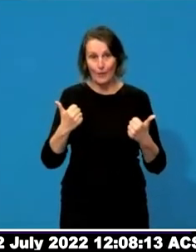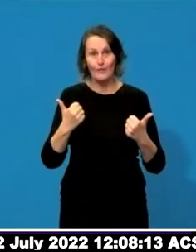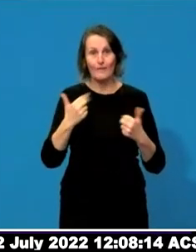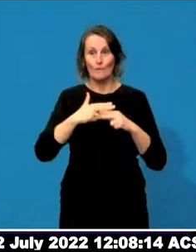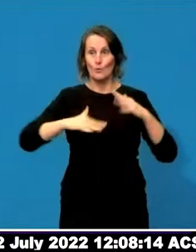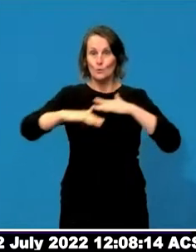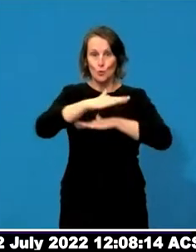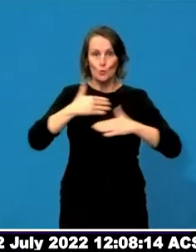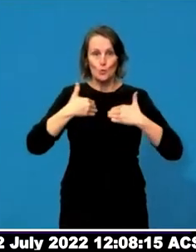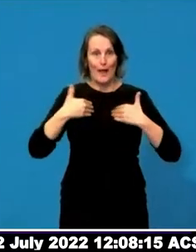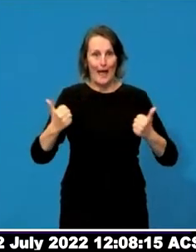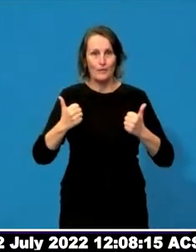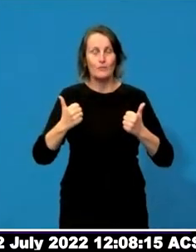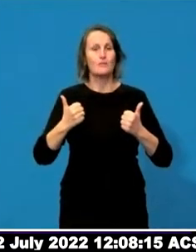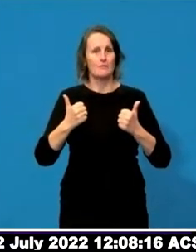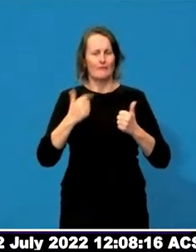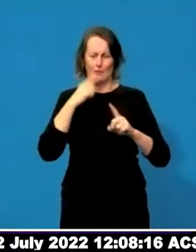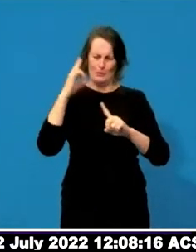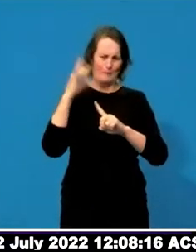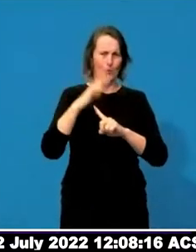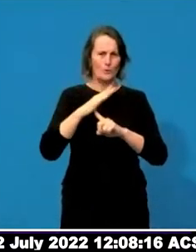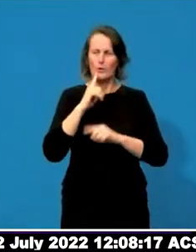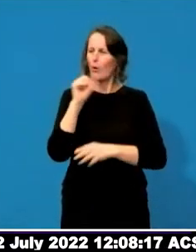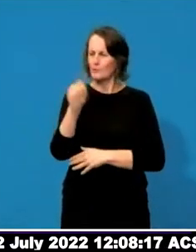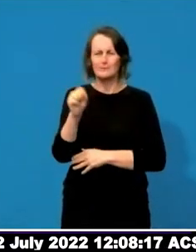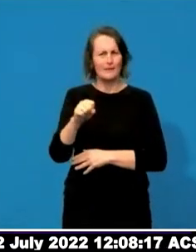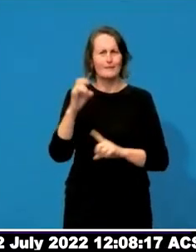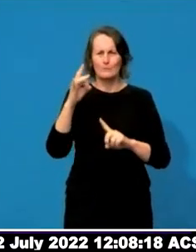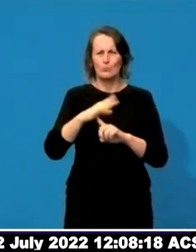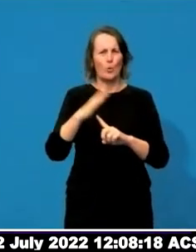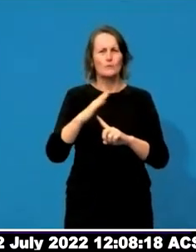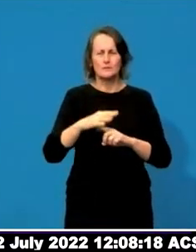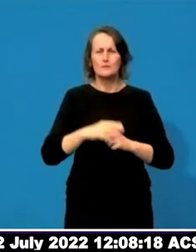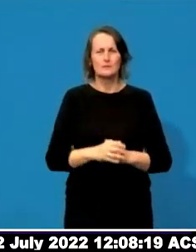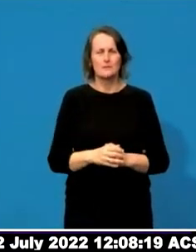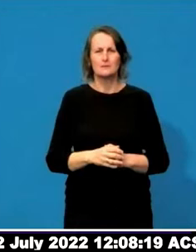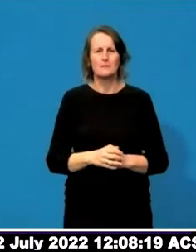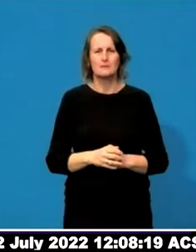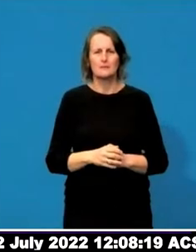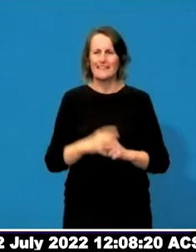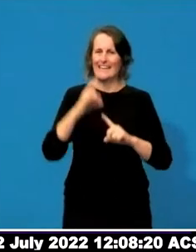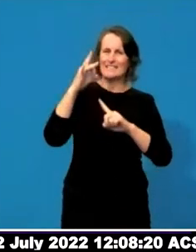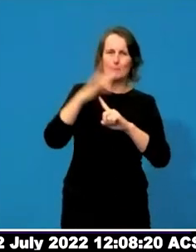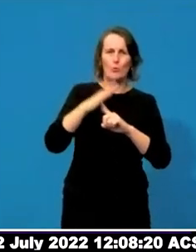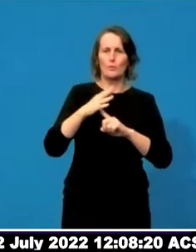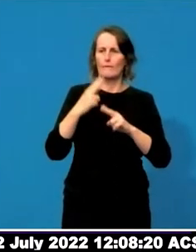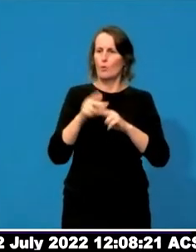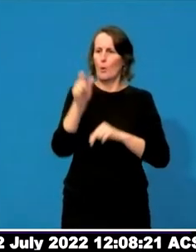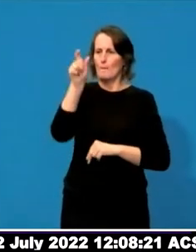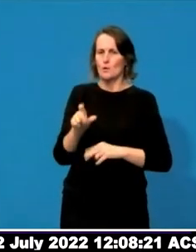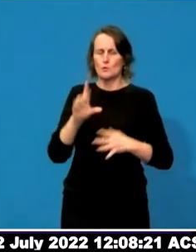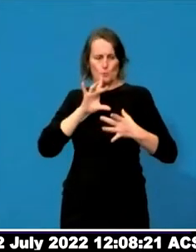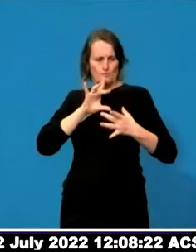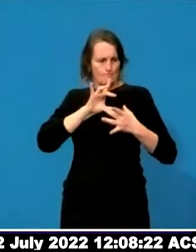And, yeah, the importance of that connection to someone's wellbeing is -